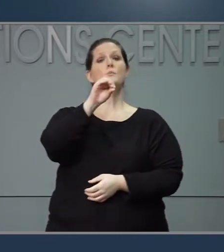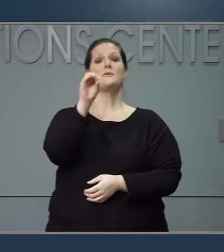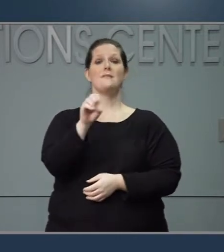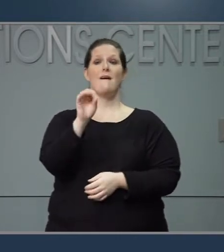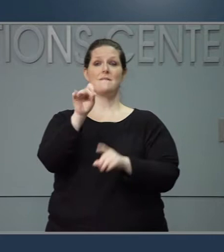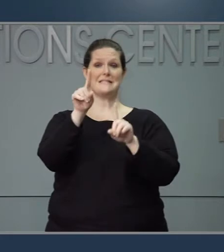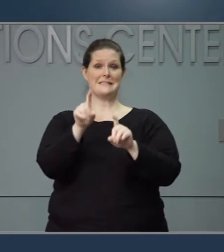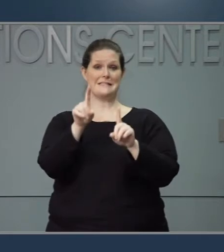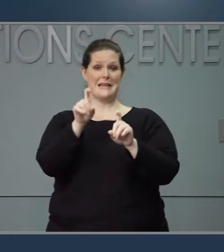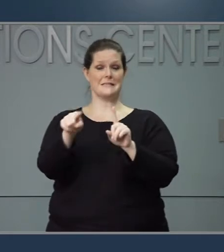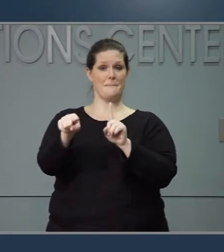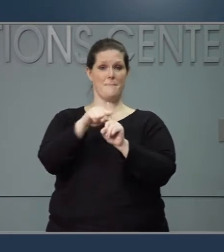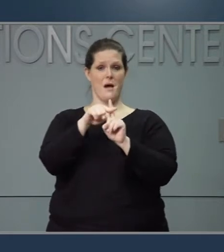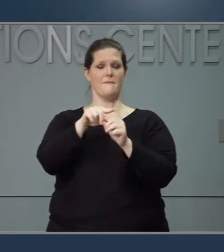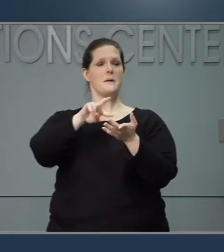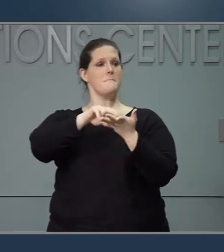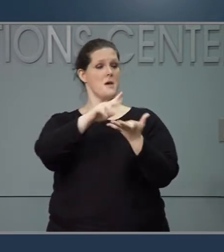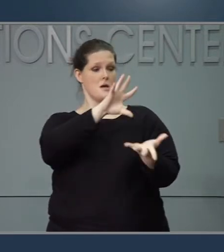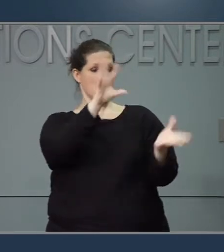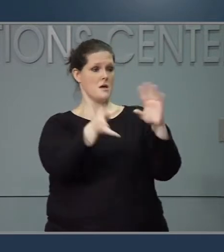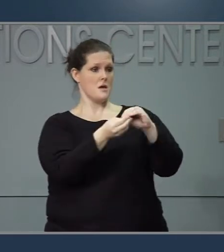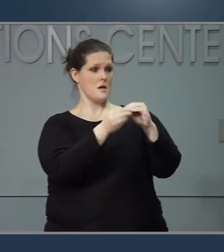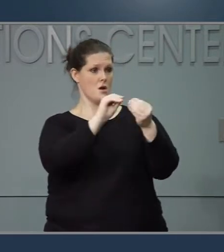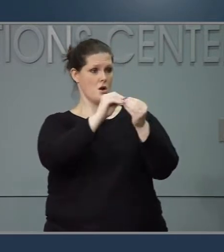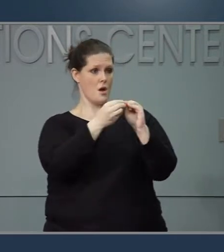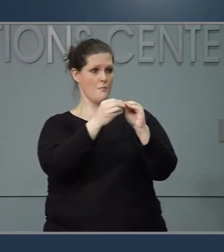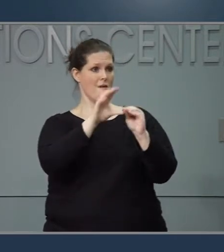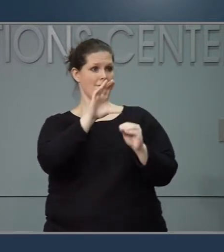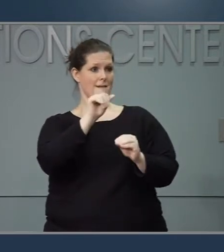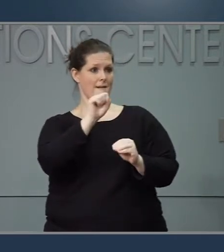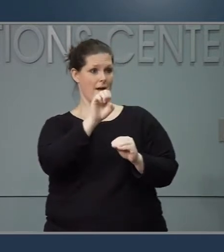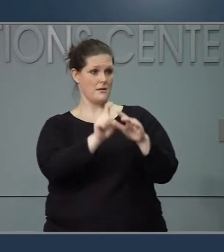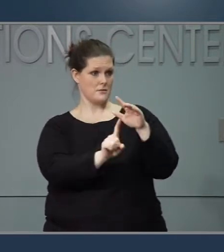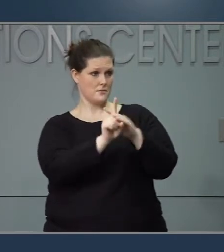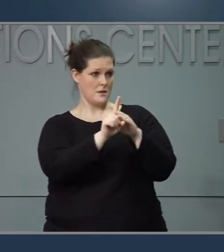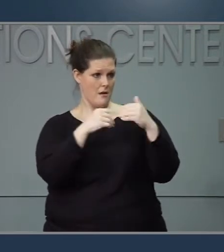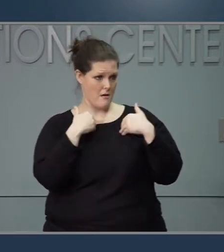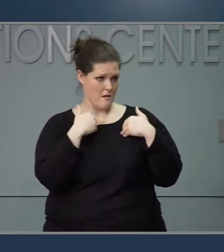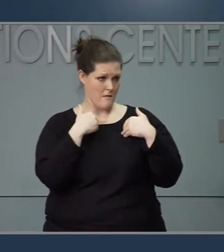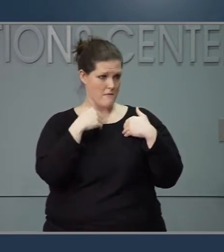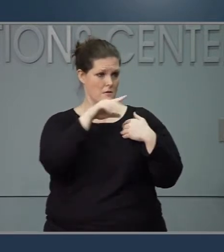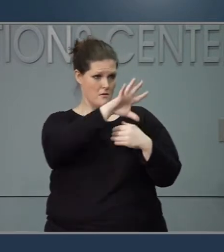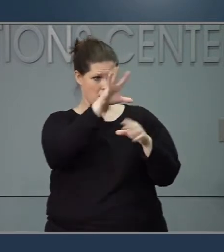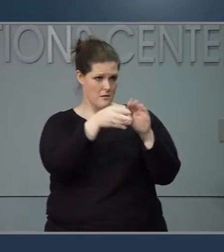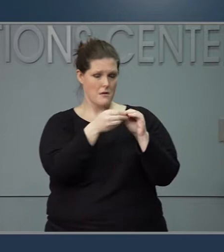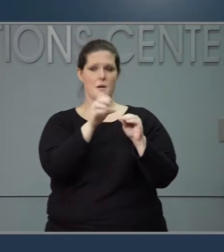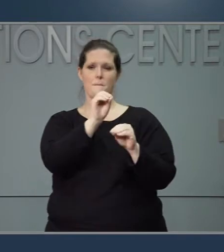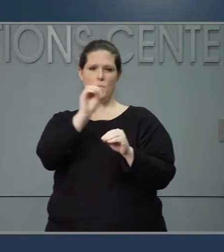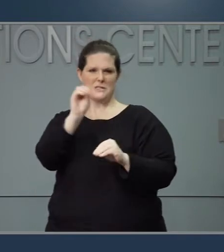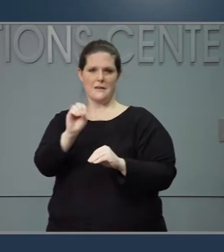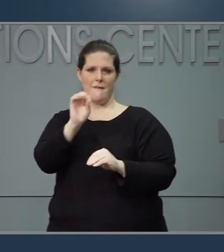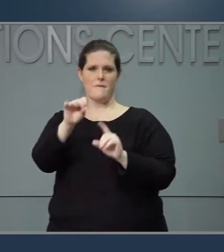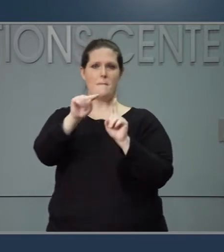Gov. Cooper: NO NADA MÁS ESTÁS IGNORANDO LA CIENCIA, ES EL SENTIDO COMÚN. NO PUEDES DESEAR Y QUE SE VAYA LA PANDEMIA